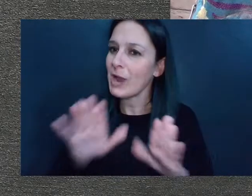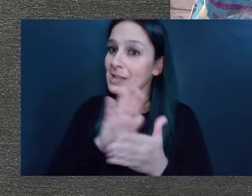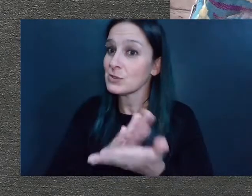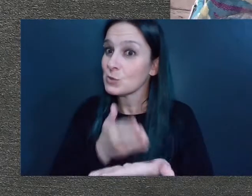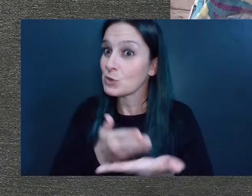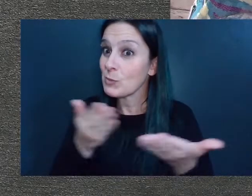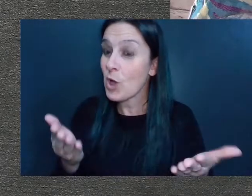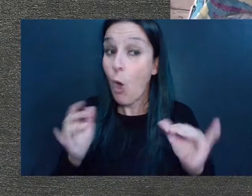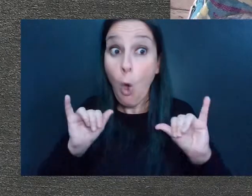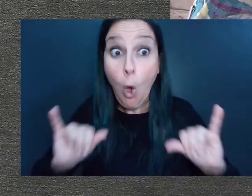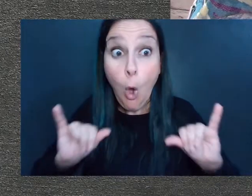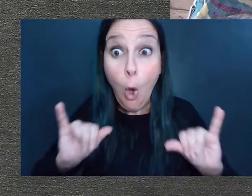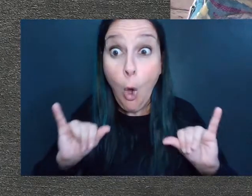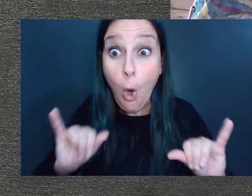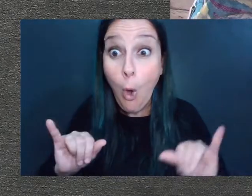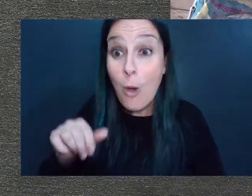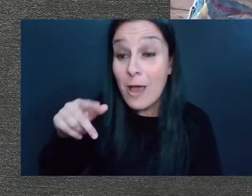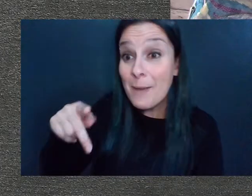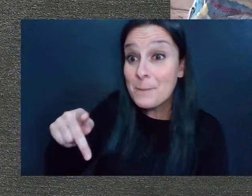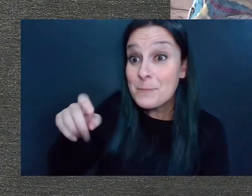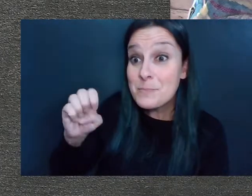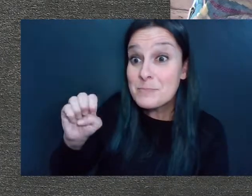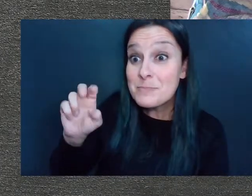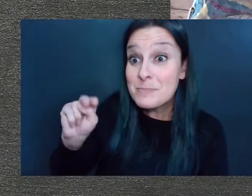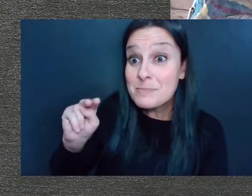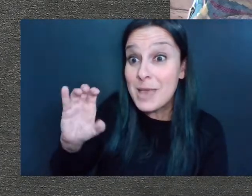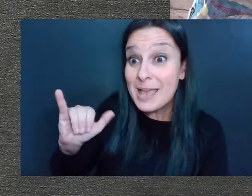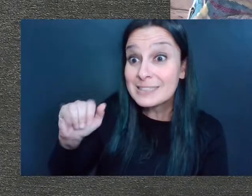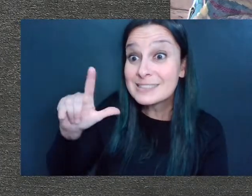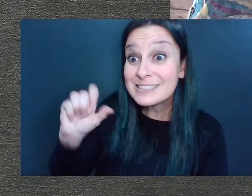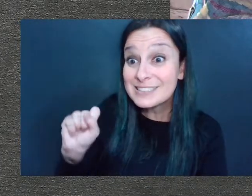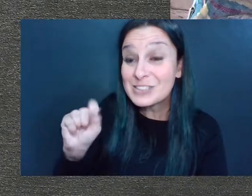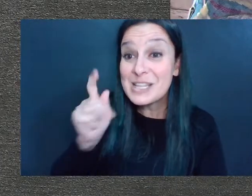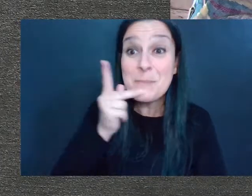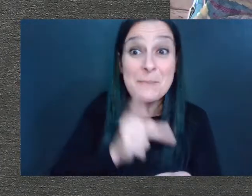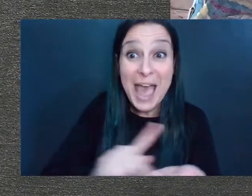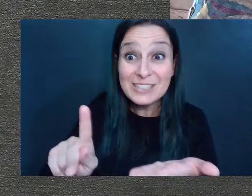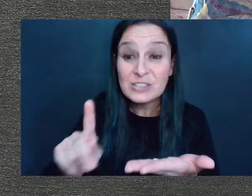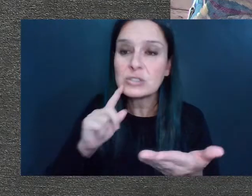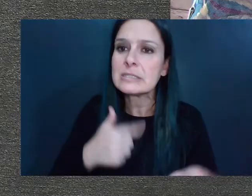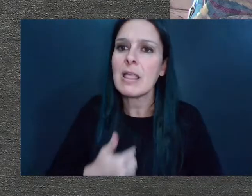Oh, and pencils. Pencils help you draw and write also.